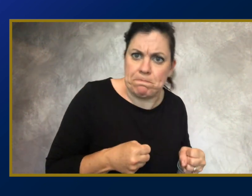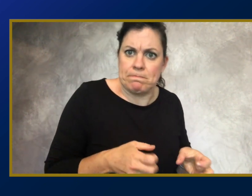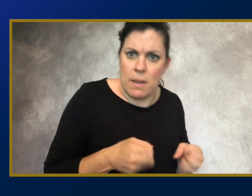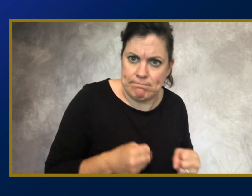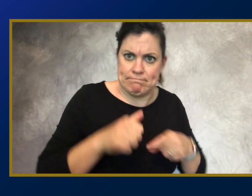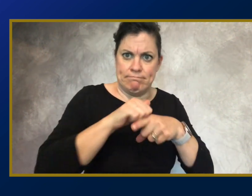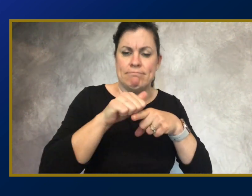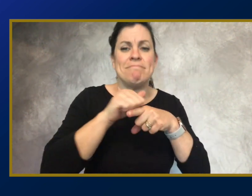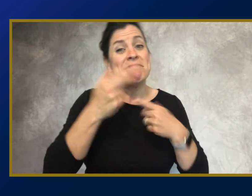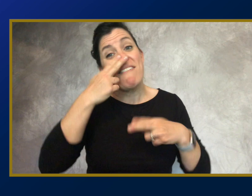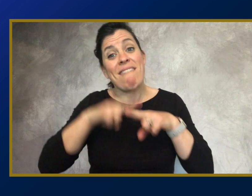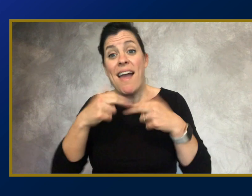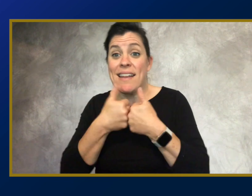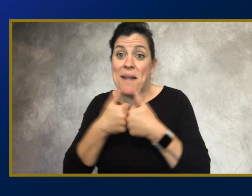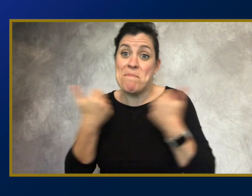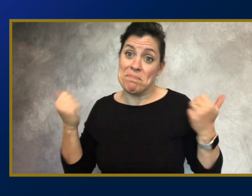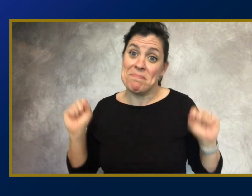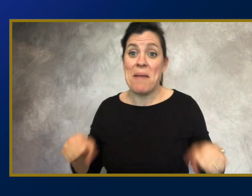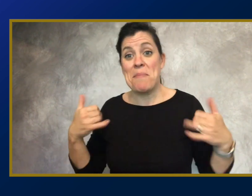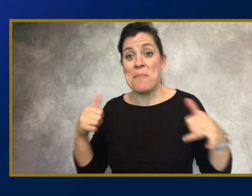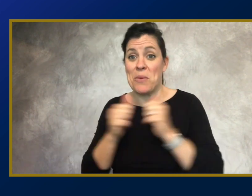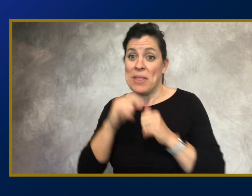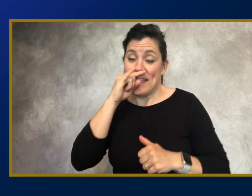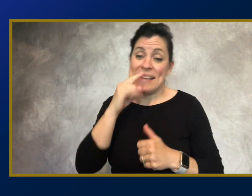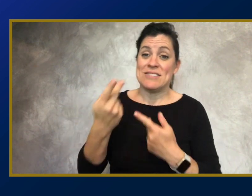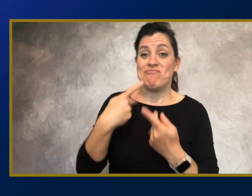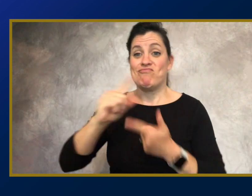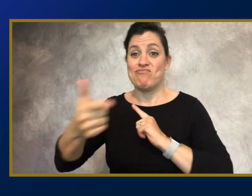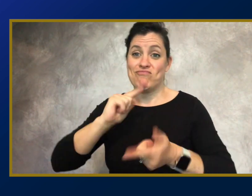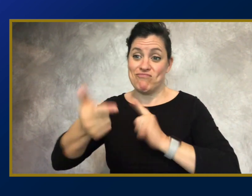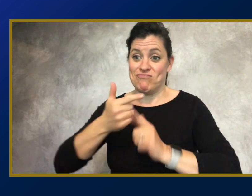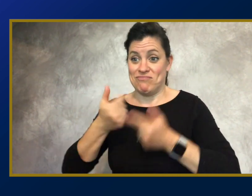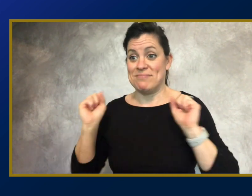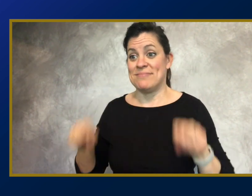So, we talked about how children with core strength issues sometimes have a hard time